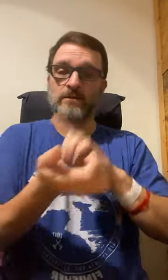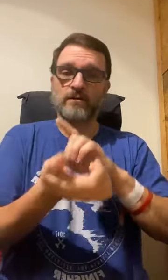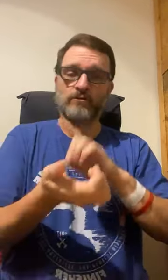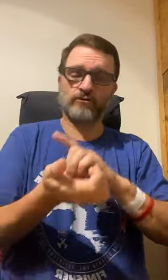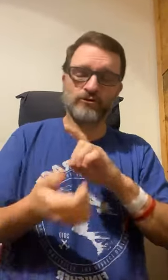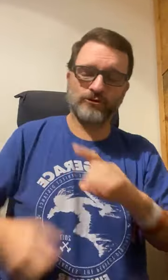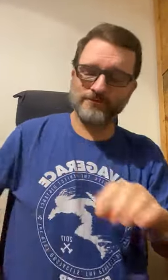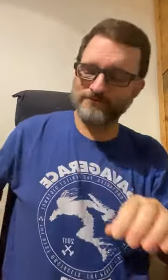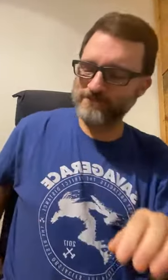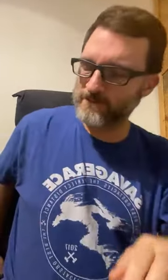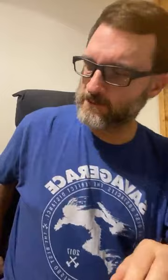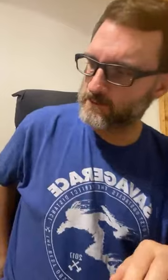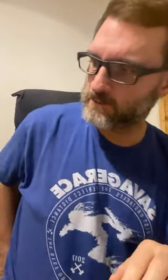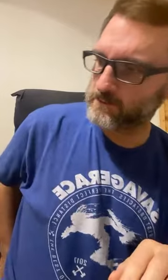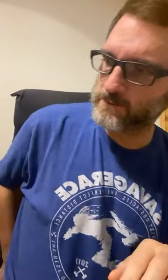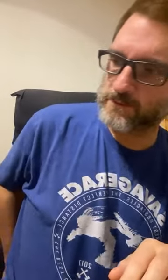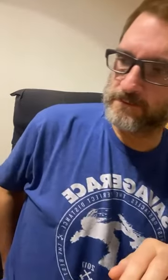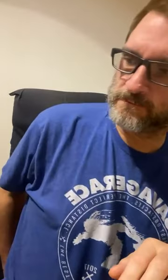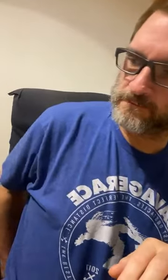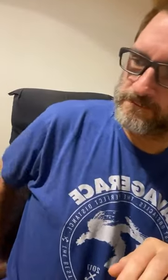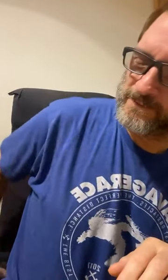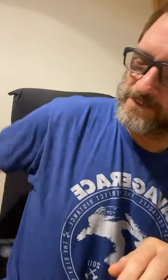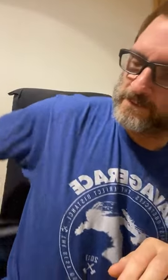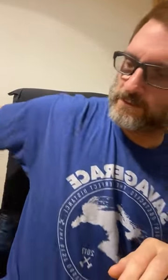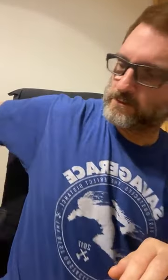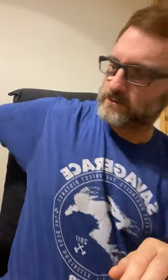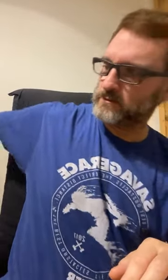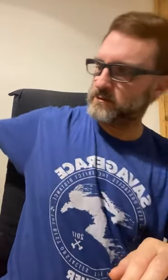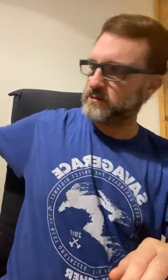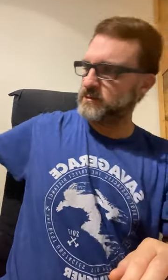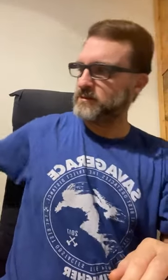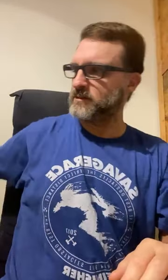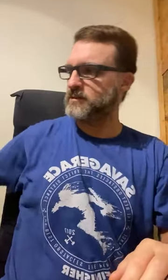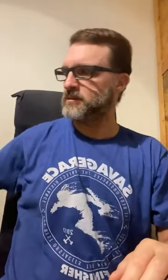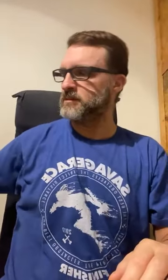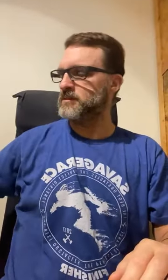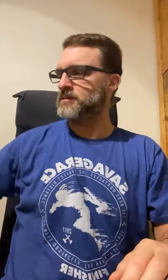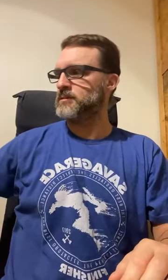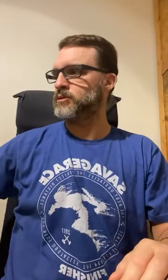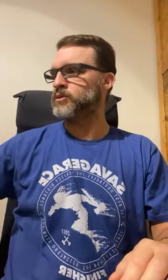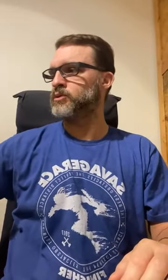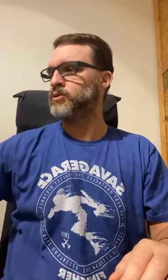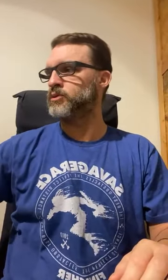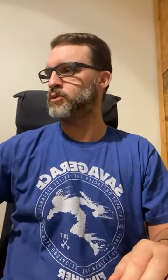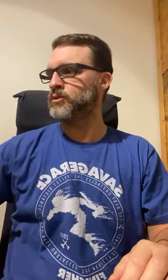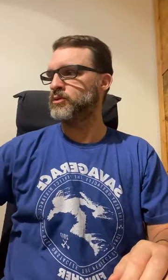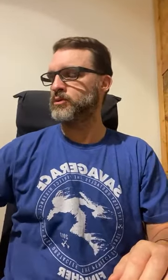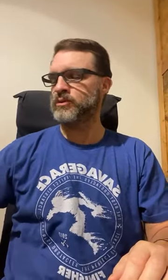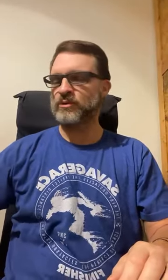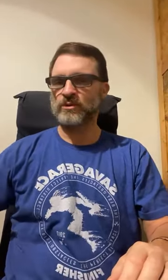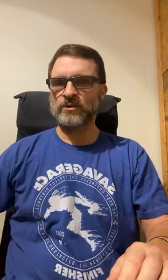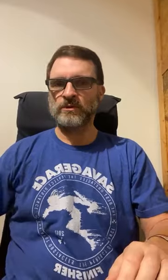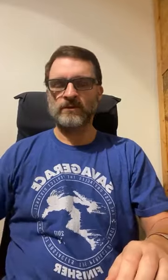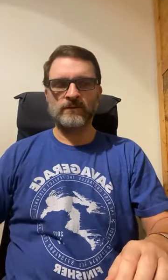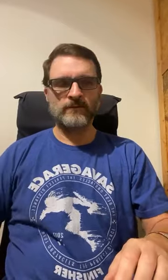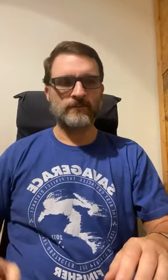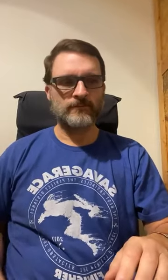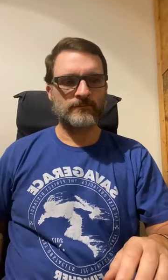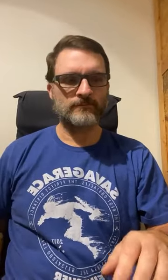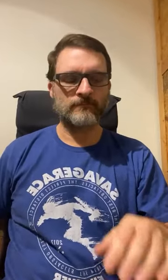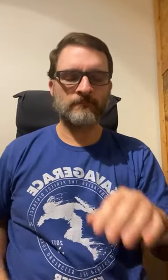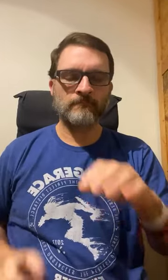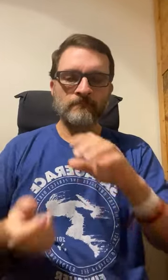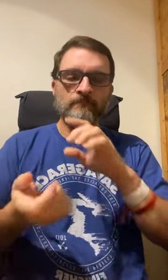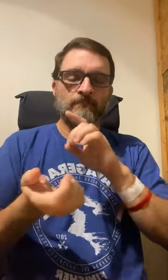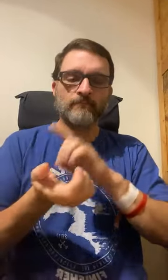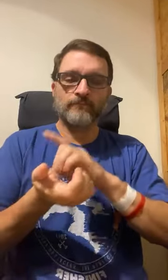The doctor